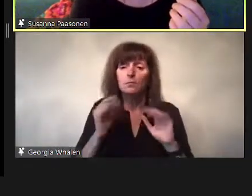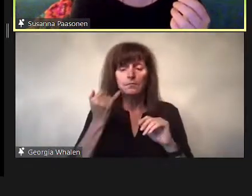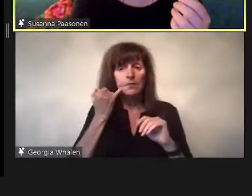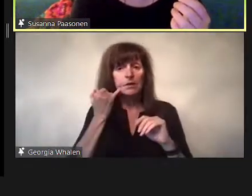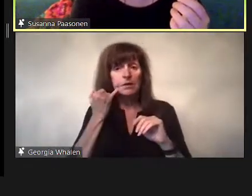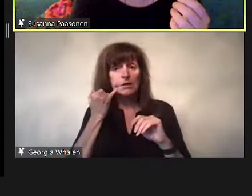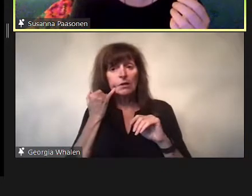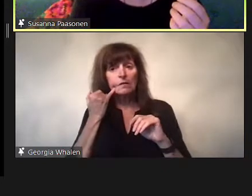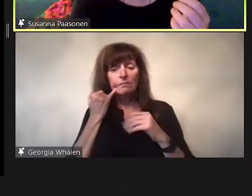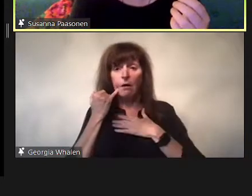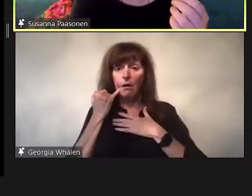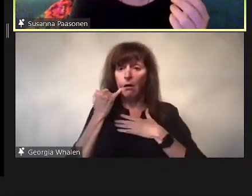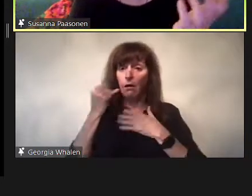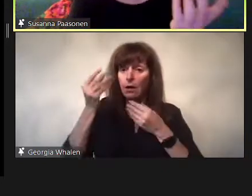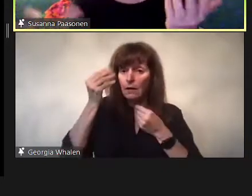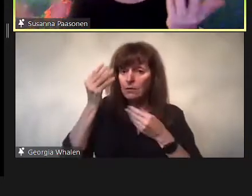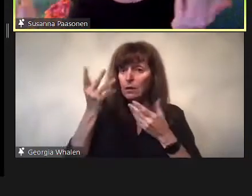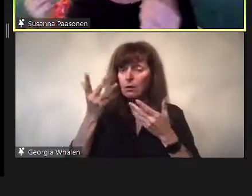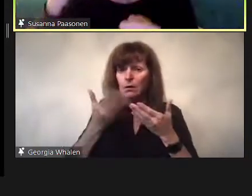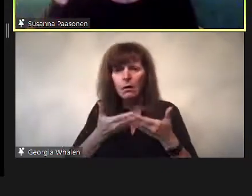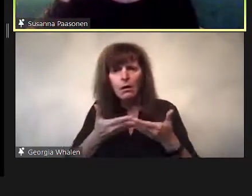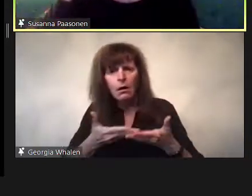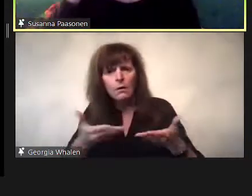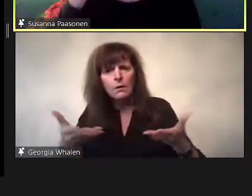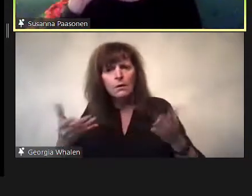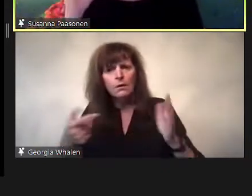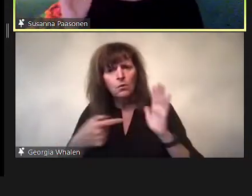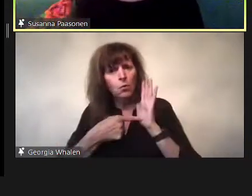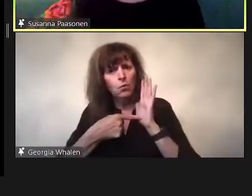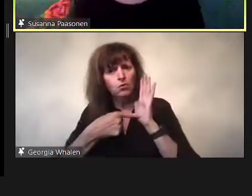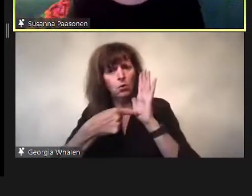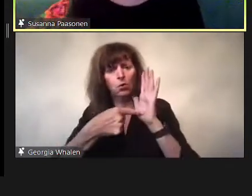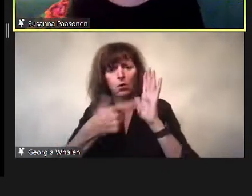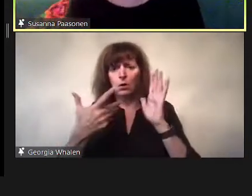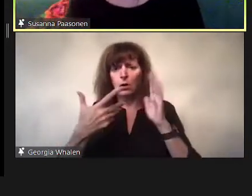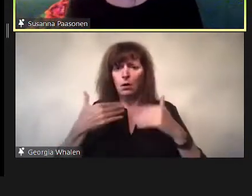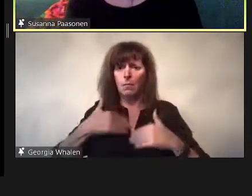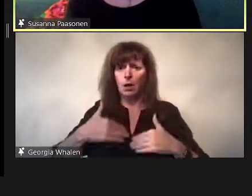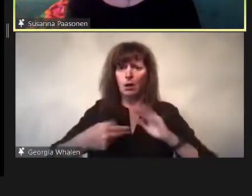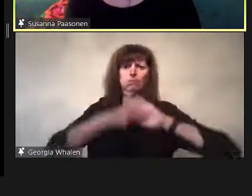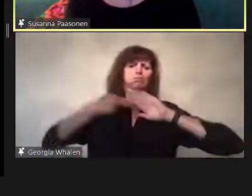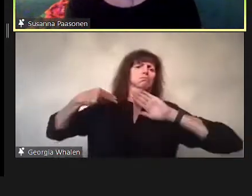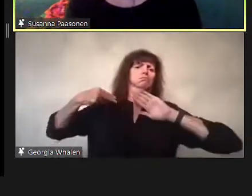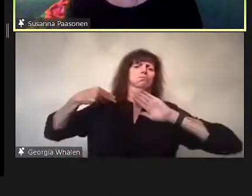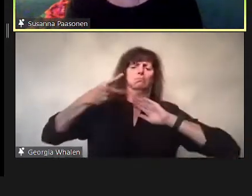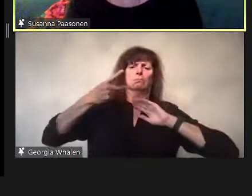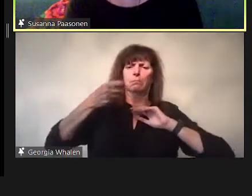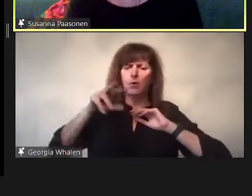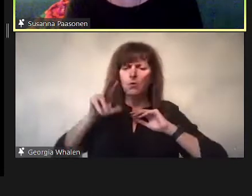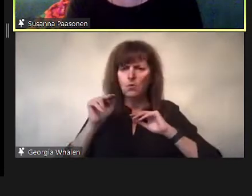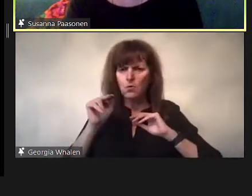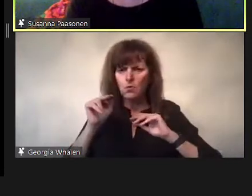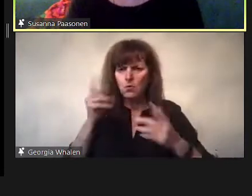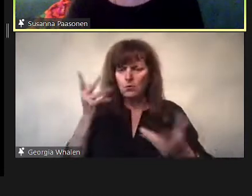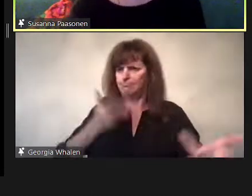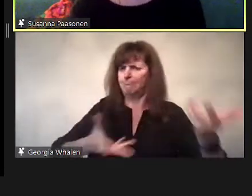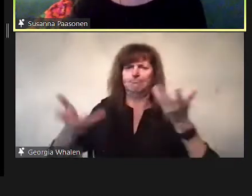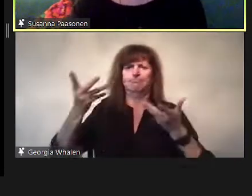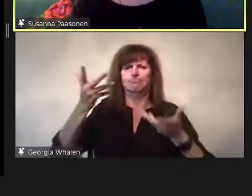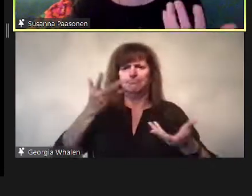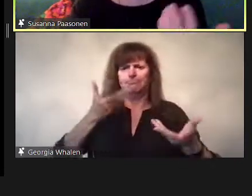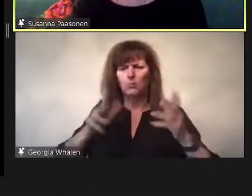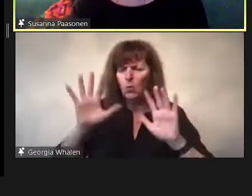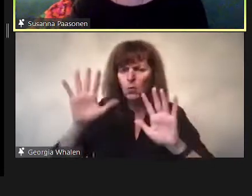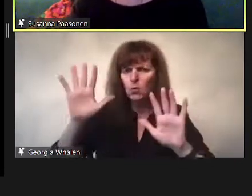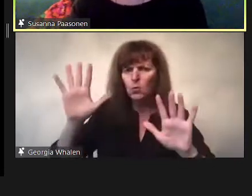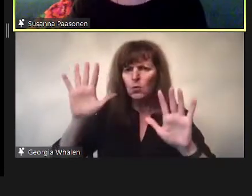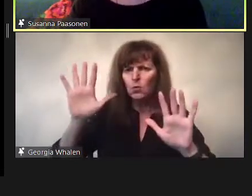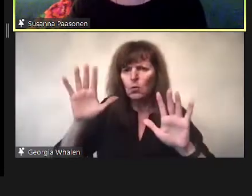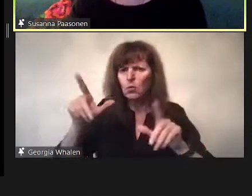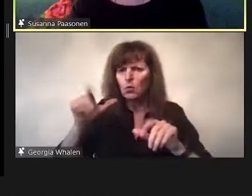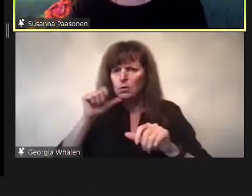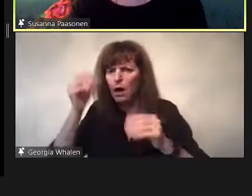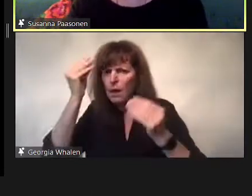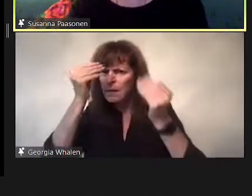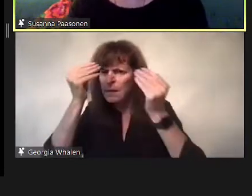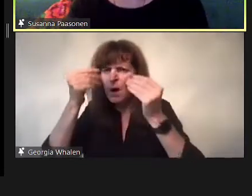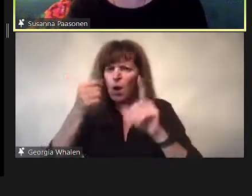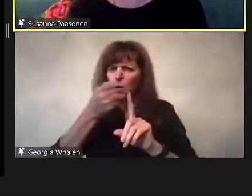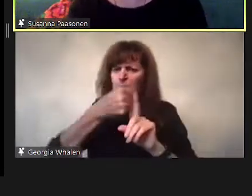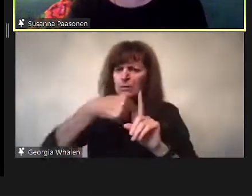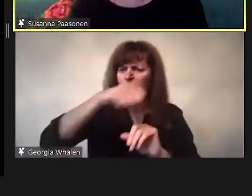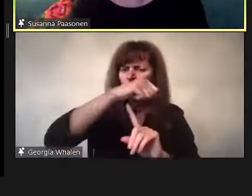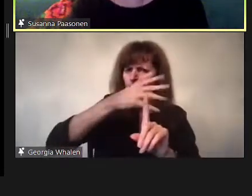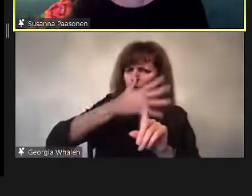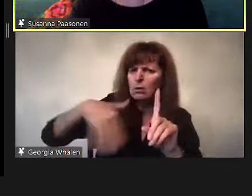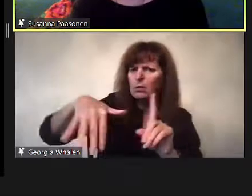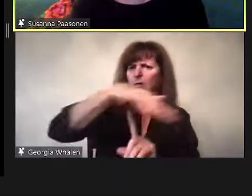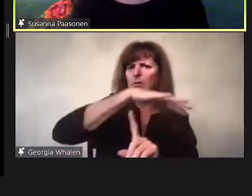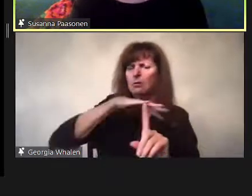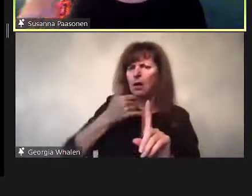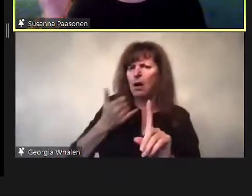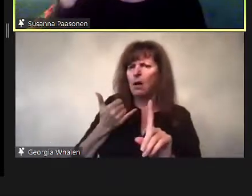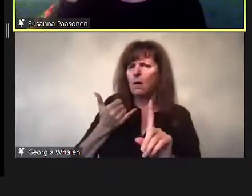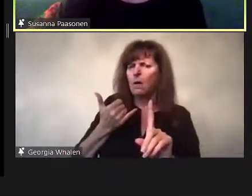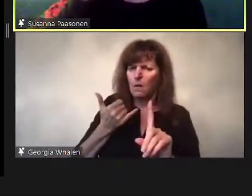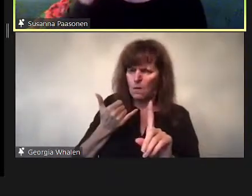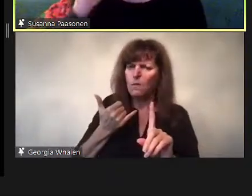They all operate with the same logic of safety equaling lack of nudity and preferably a shortage of communication.